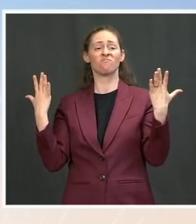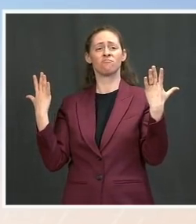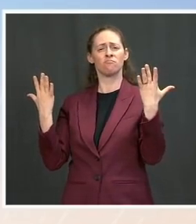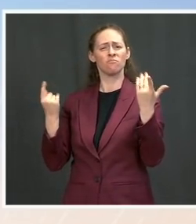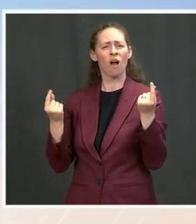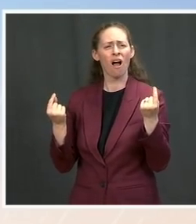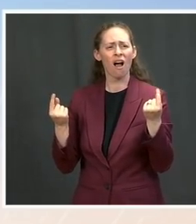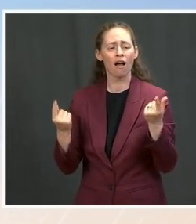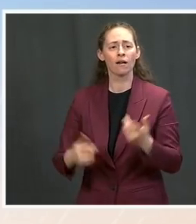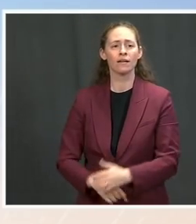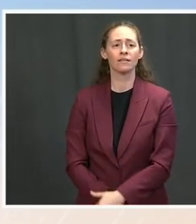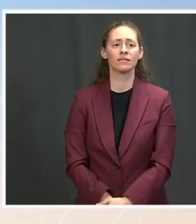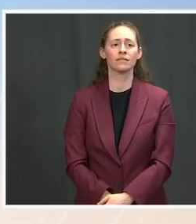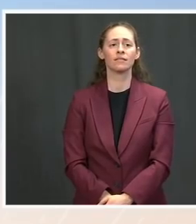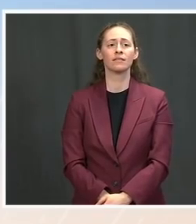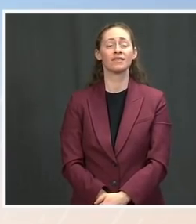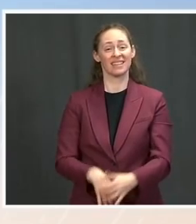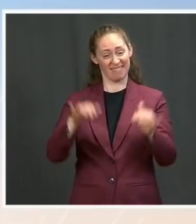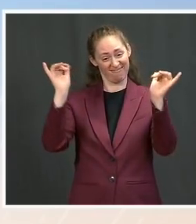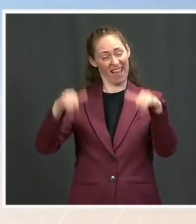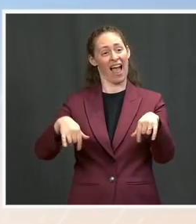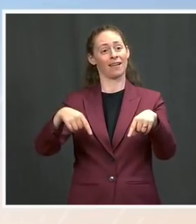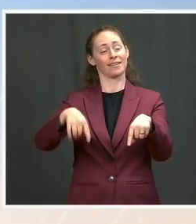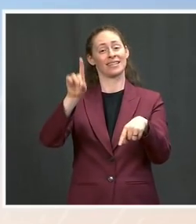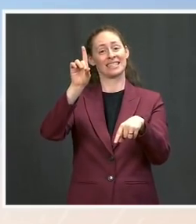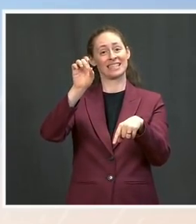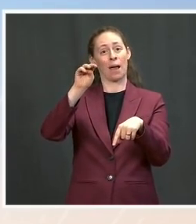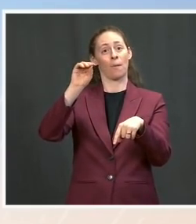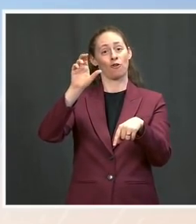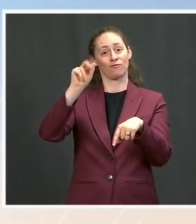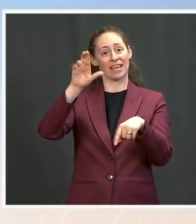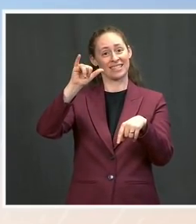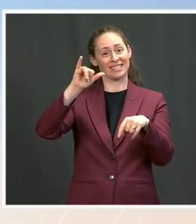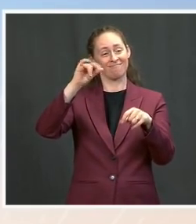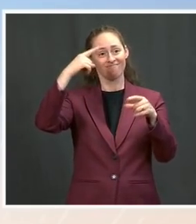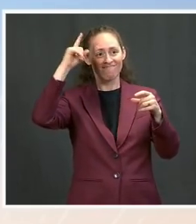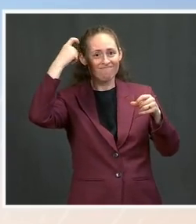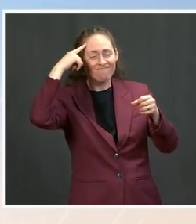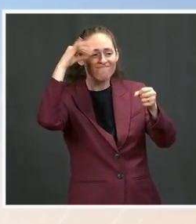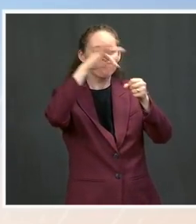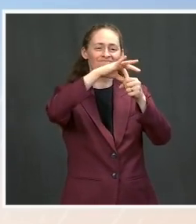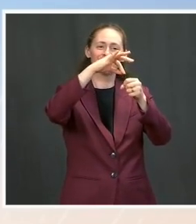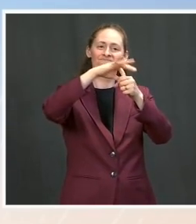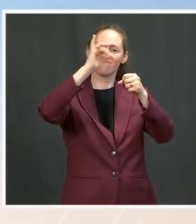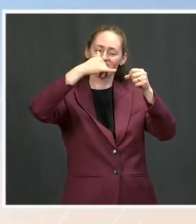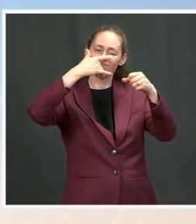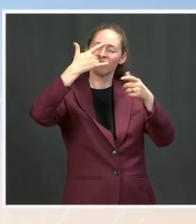This is what's fun about this. We are having discussions. We are certainly aware of the members